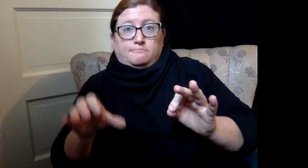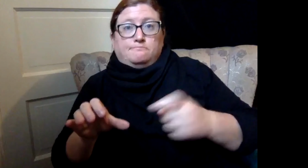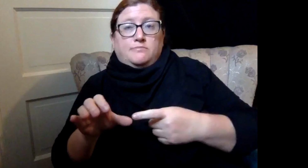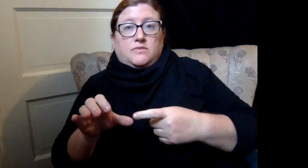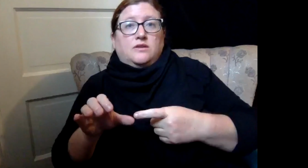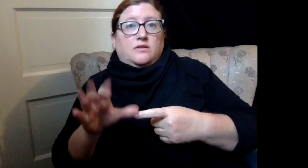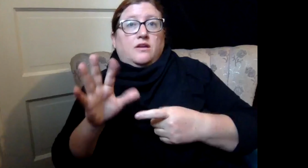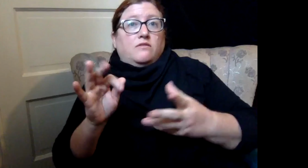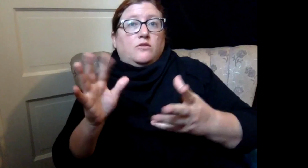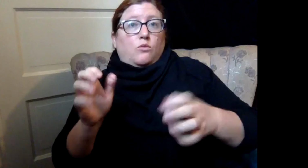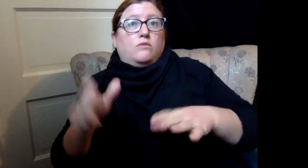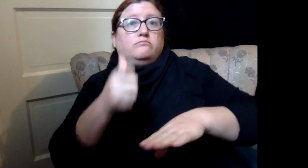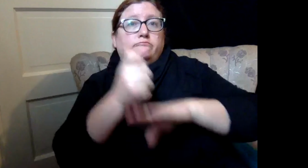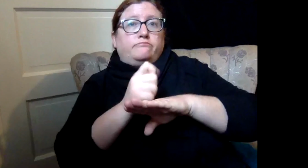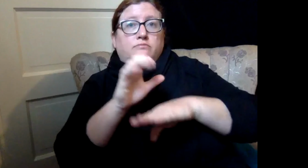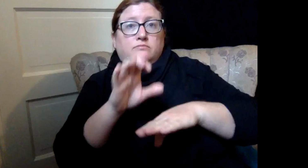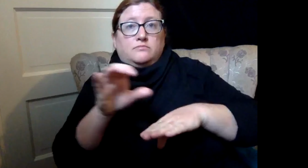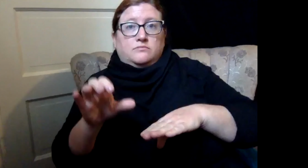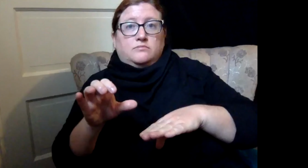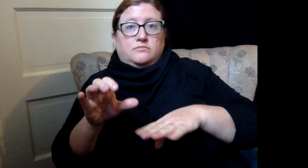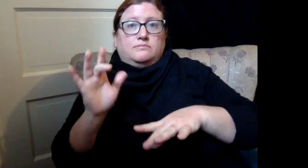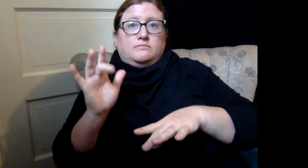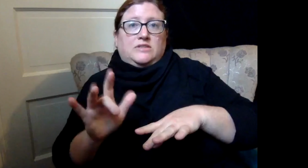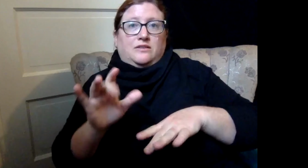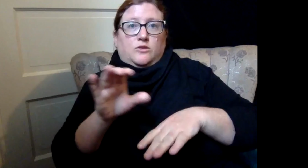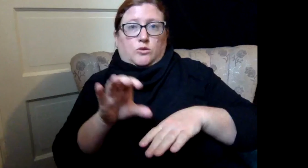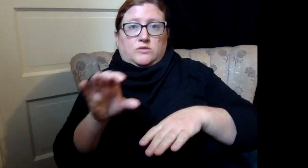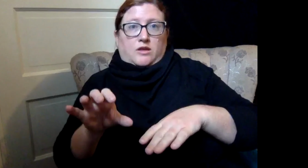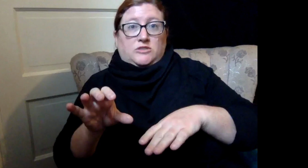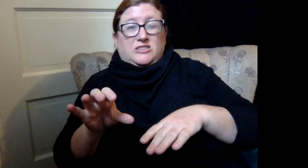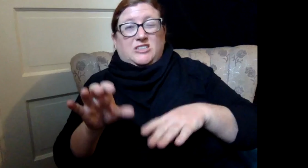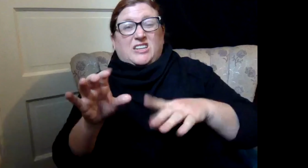captioned. To subscribe to the captions, please click on